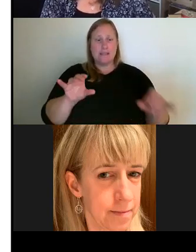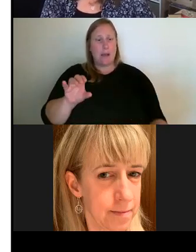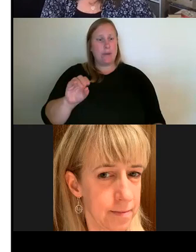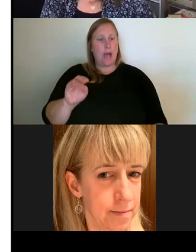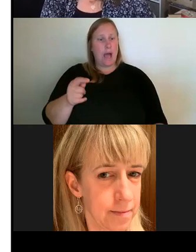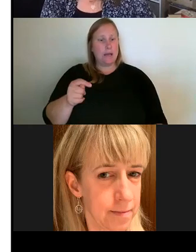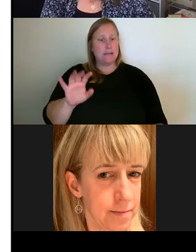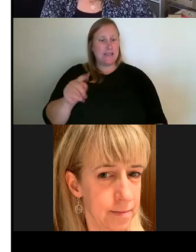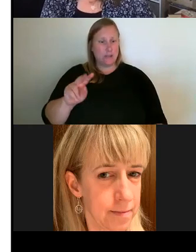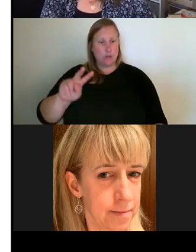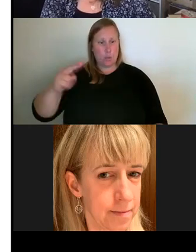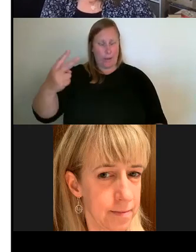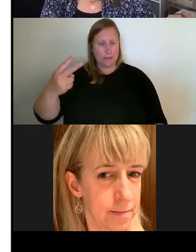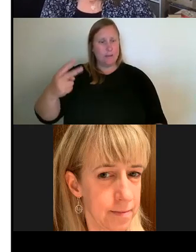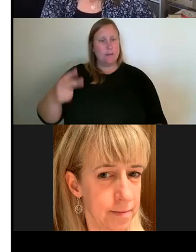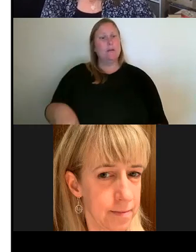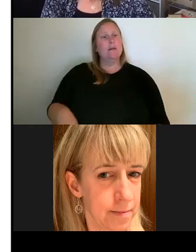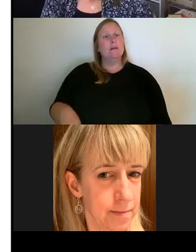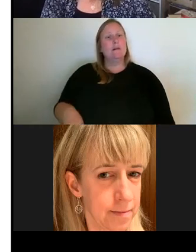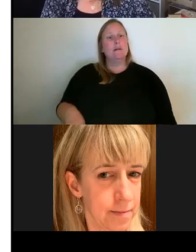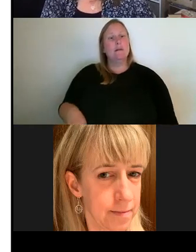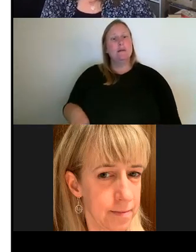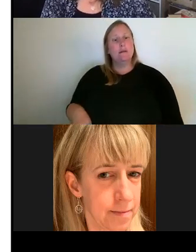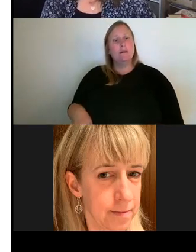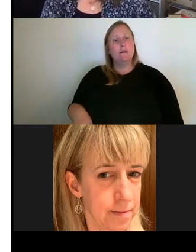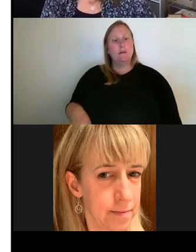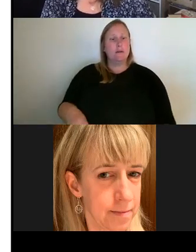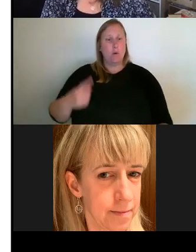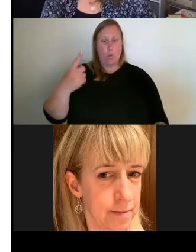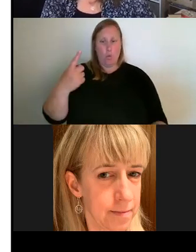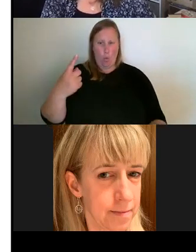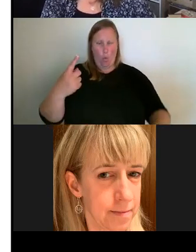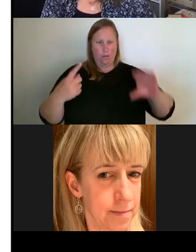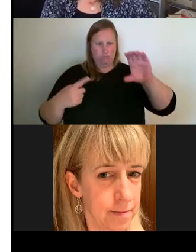One, the paragraph and line length is 140 characters wide.